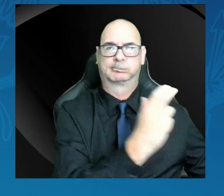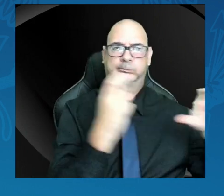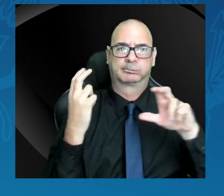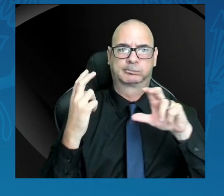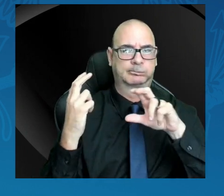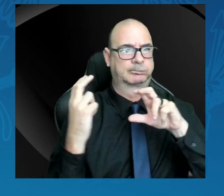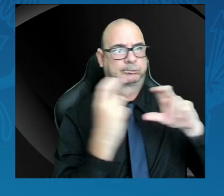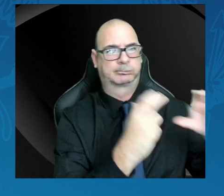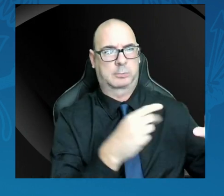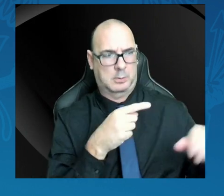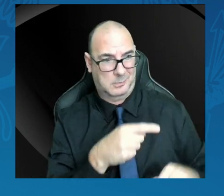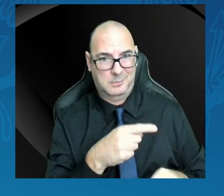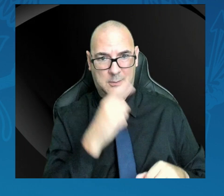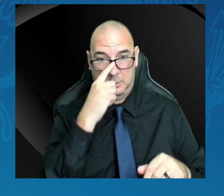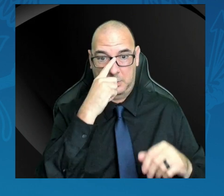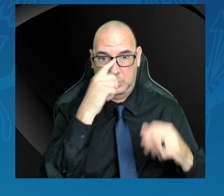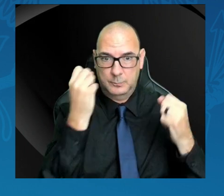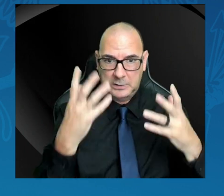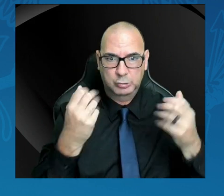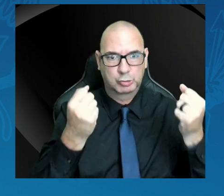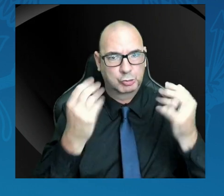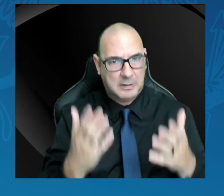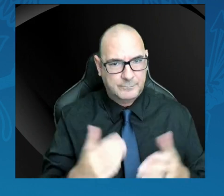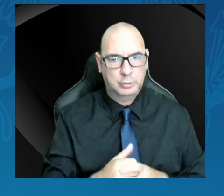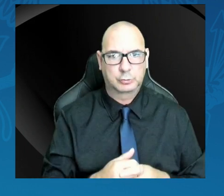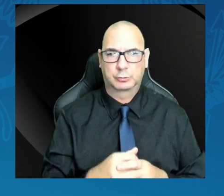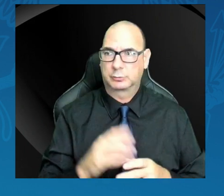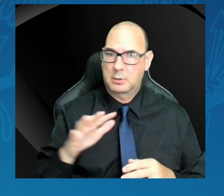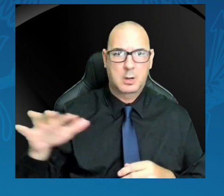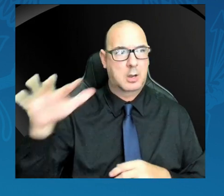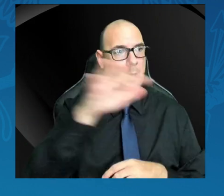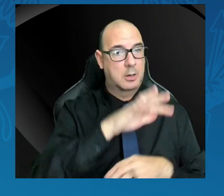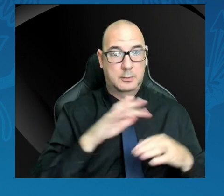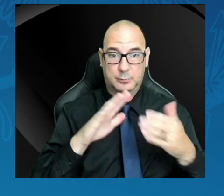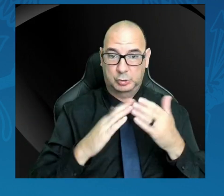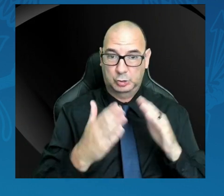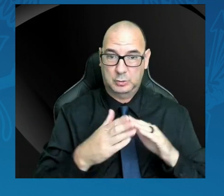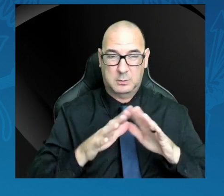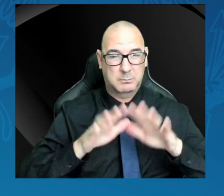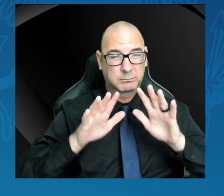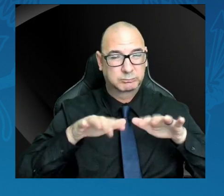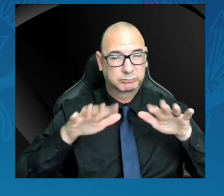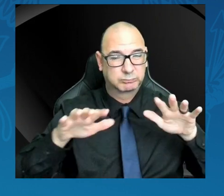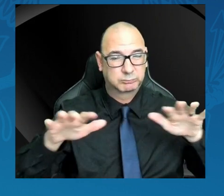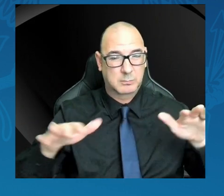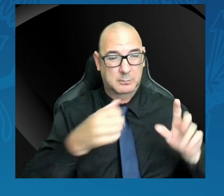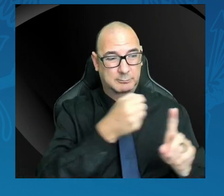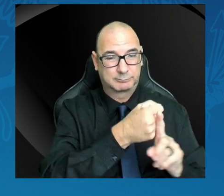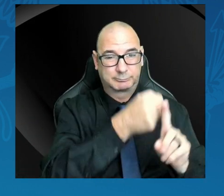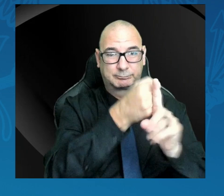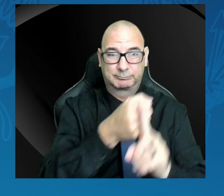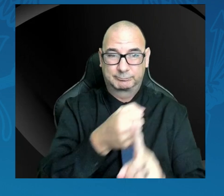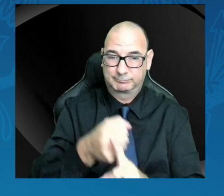and to the surrounding communities. And so I'm proud that under President Biden and Vice President Harris's leadership,